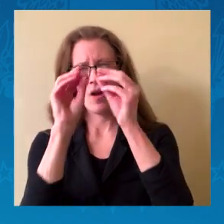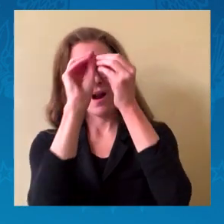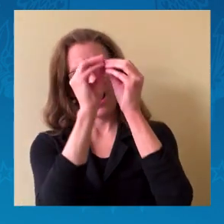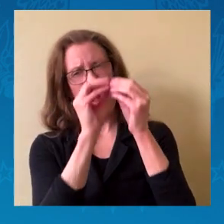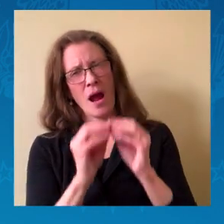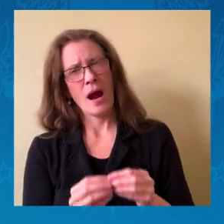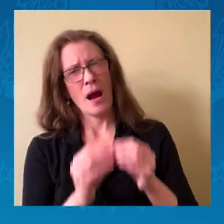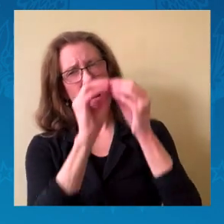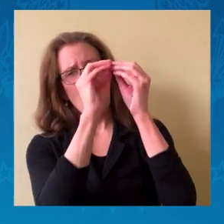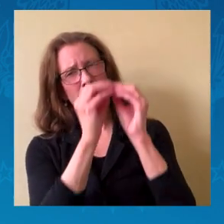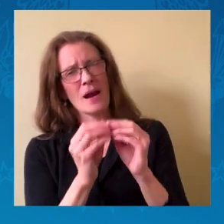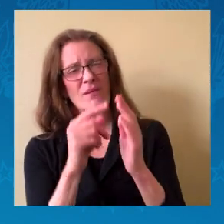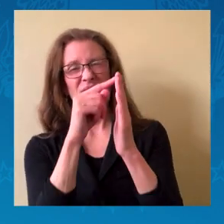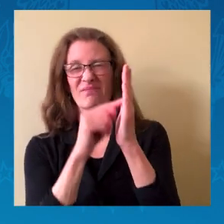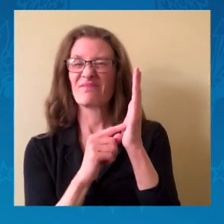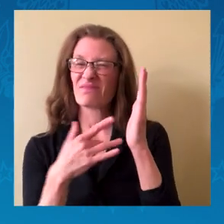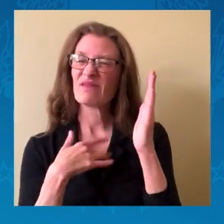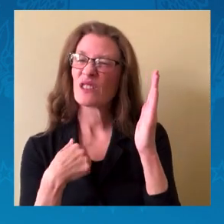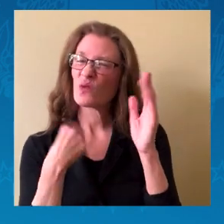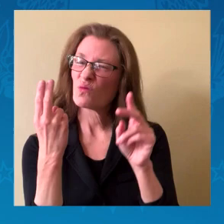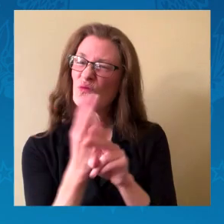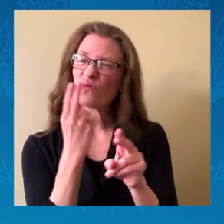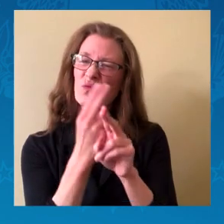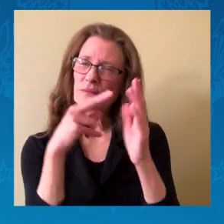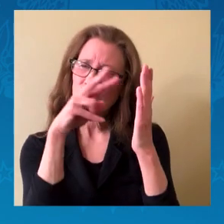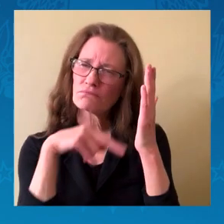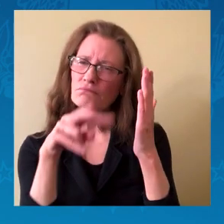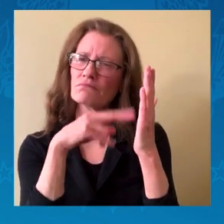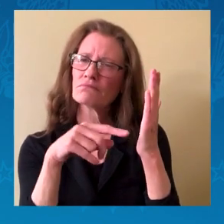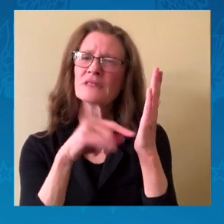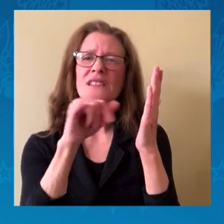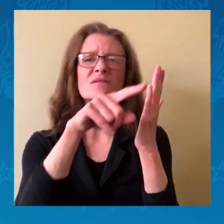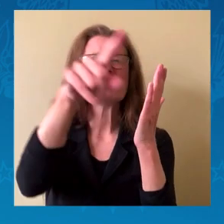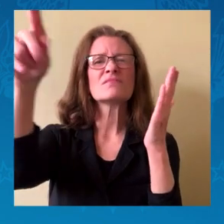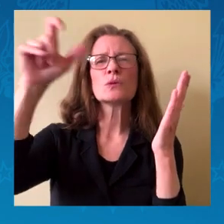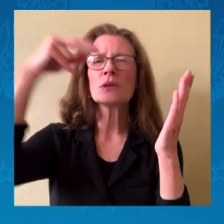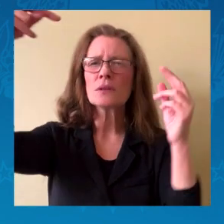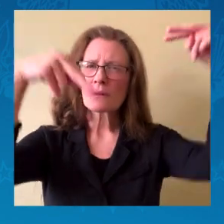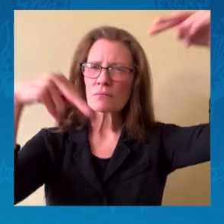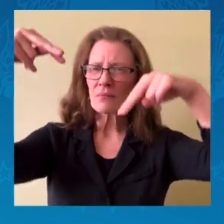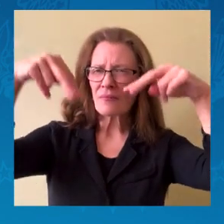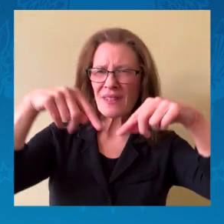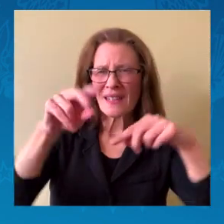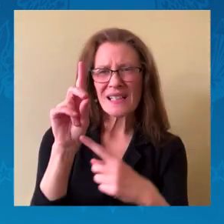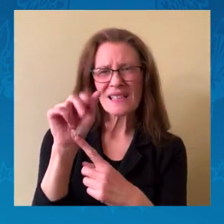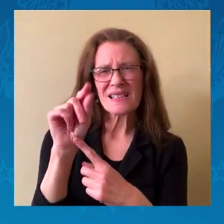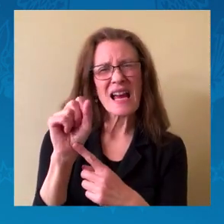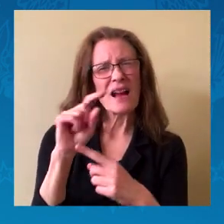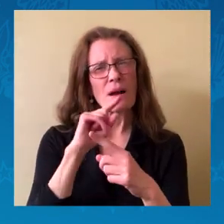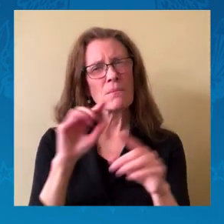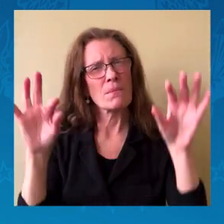and that everyone who can benefit from it has access to it, that everyone has the tools to access it